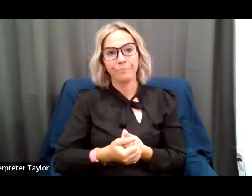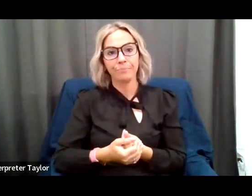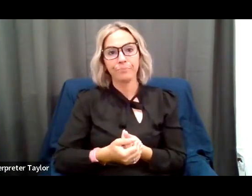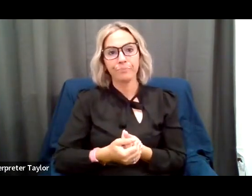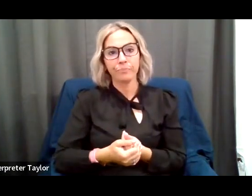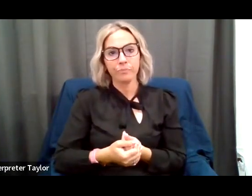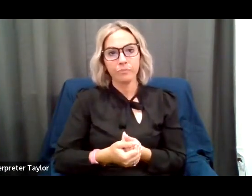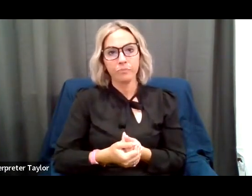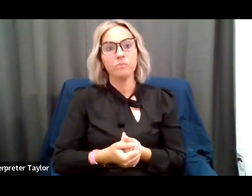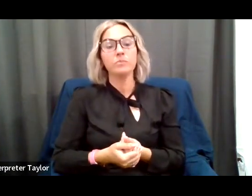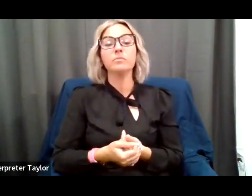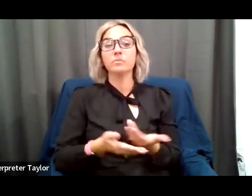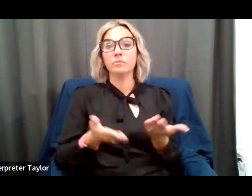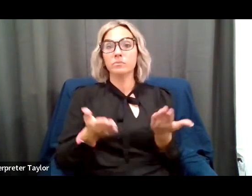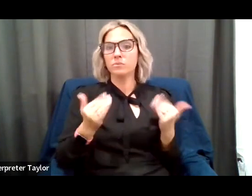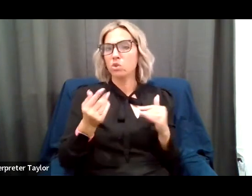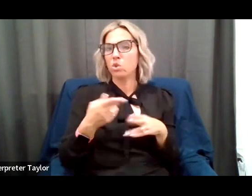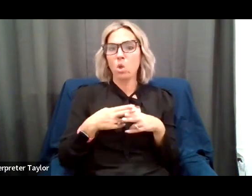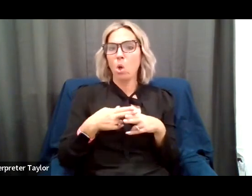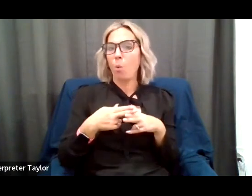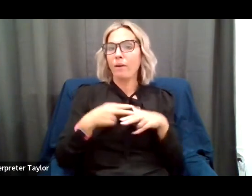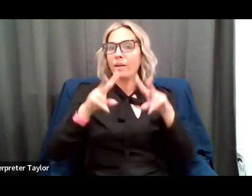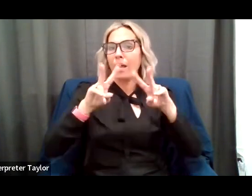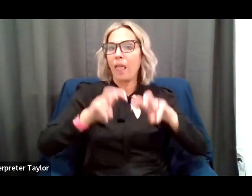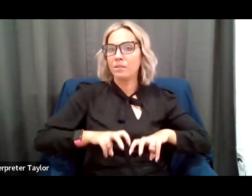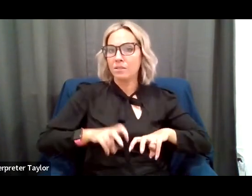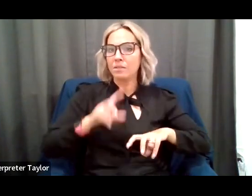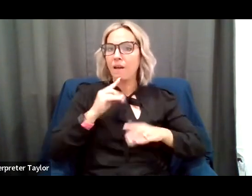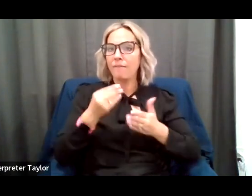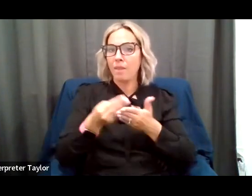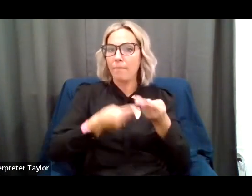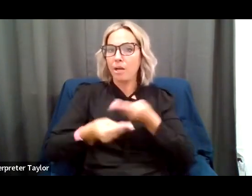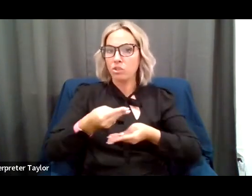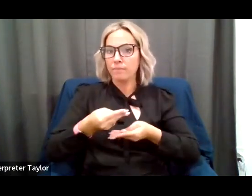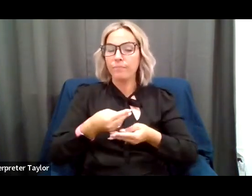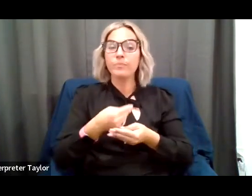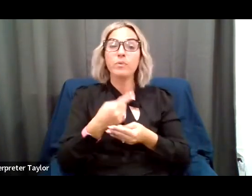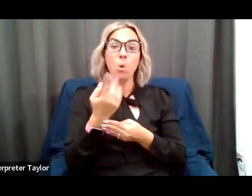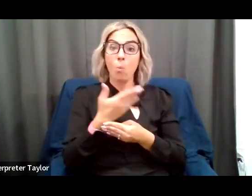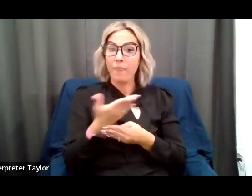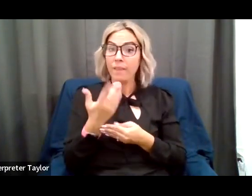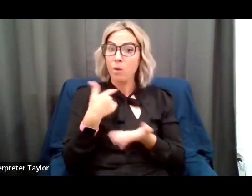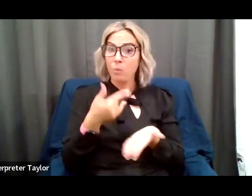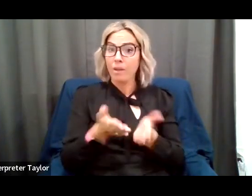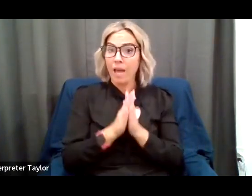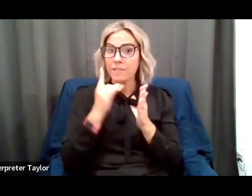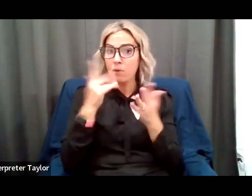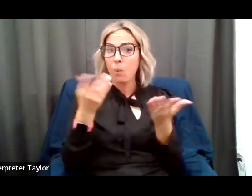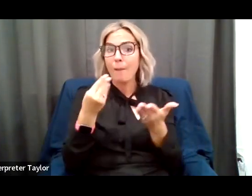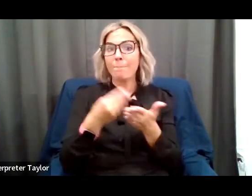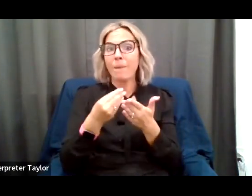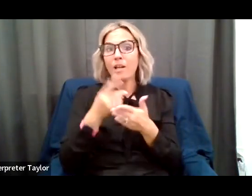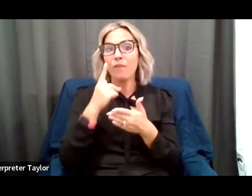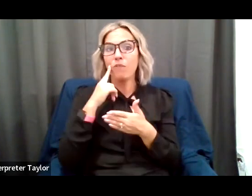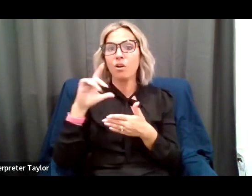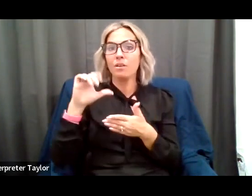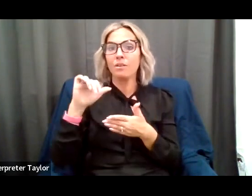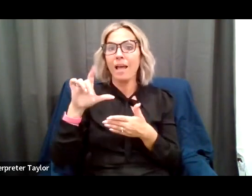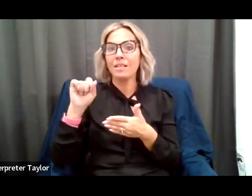Just a quick analysis of the budget. One of the things we had asked for was money for CalSTRS and CalPERS to